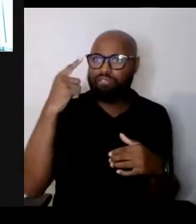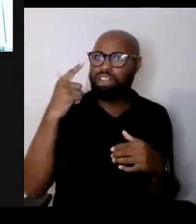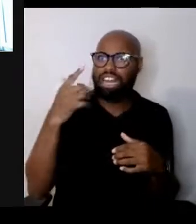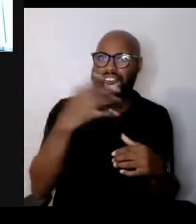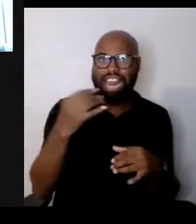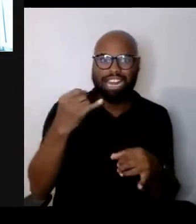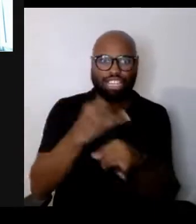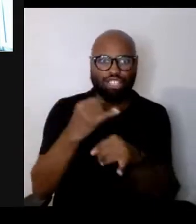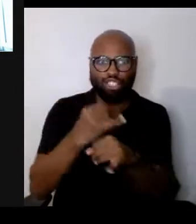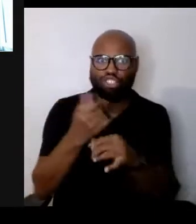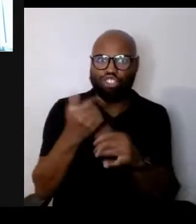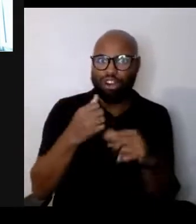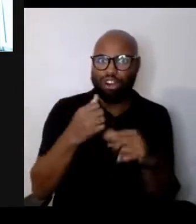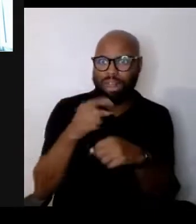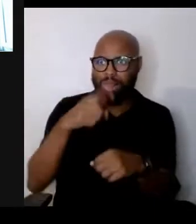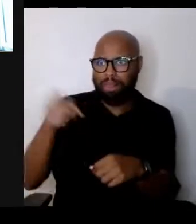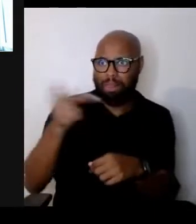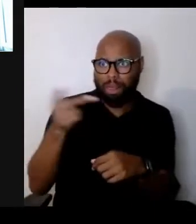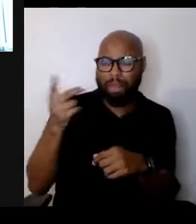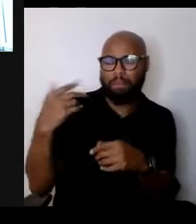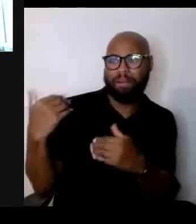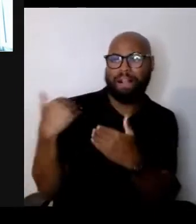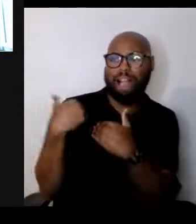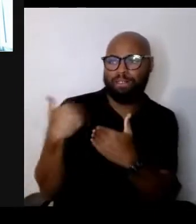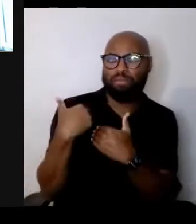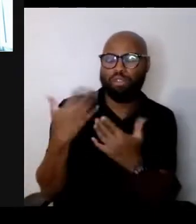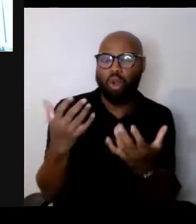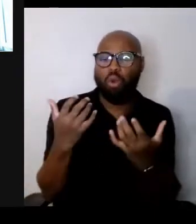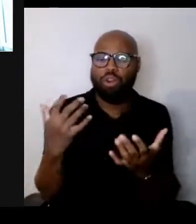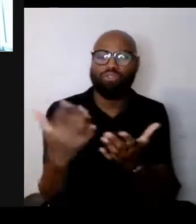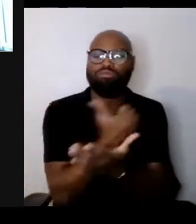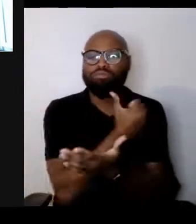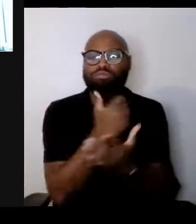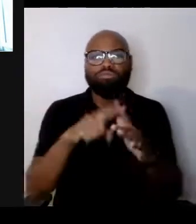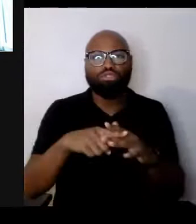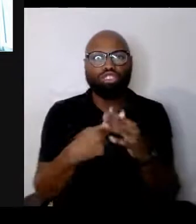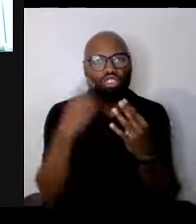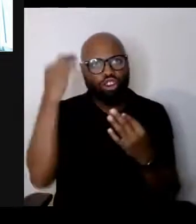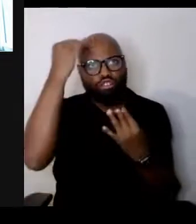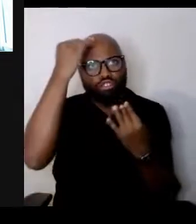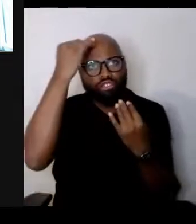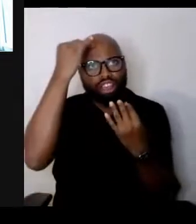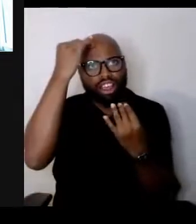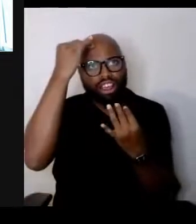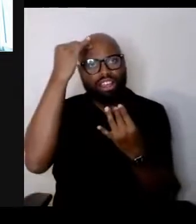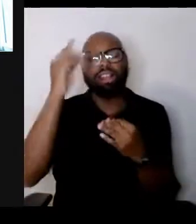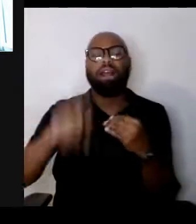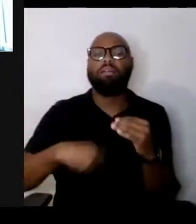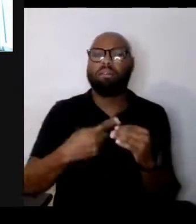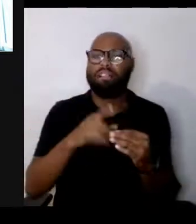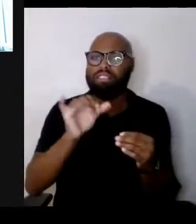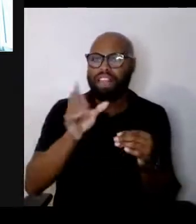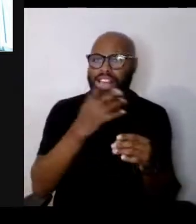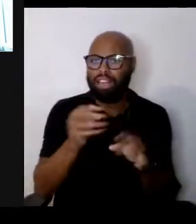So I wanted to, you know get started reflecting on that, on the importance of holding institutions